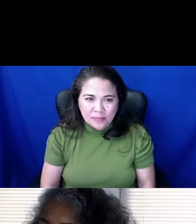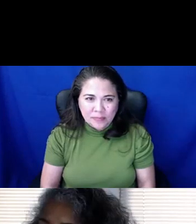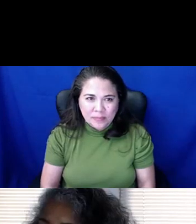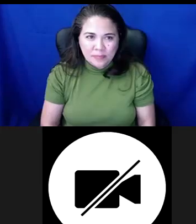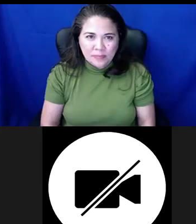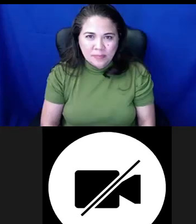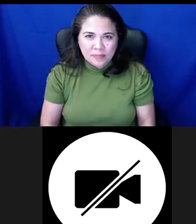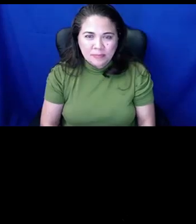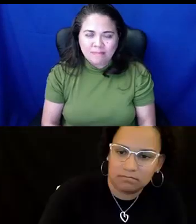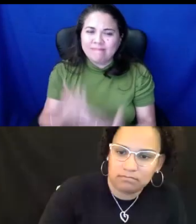Thank you so much Raymond.